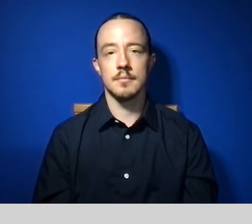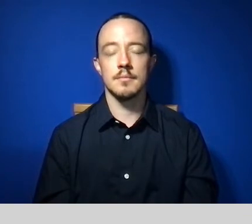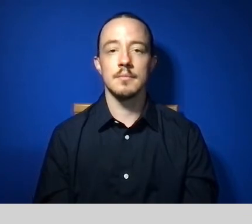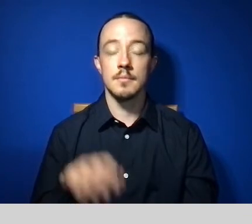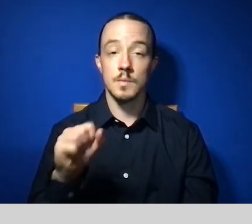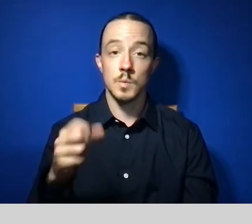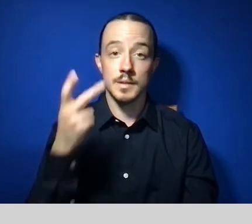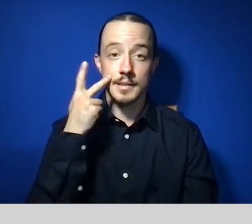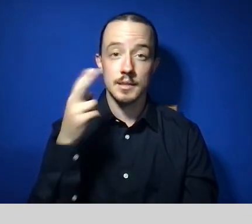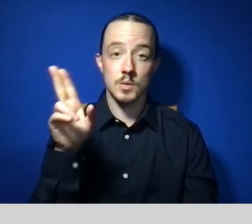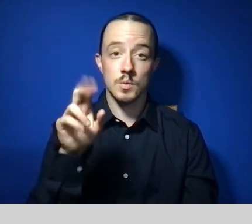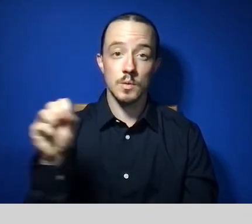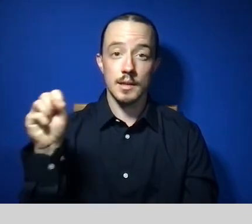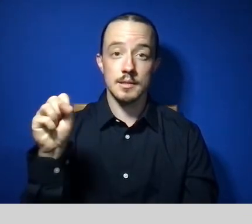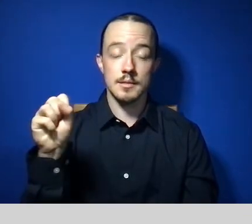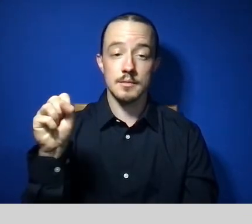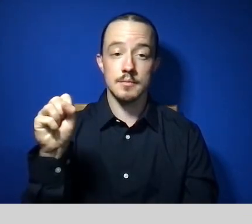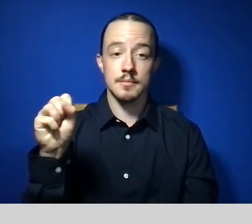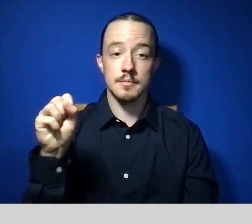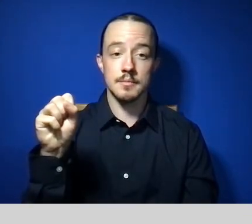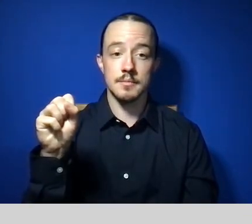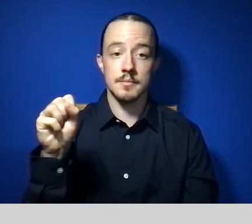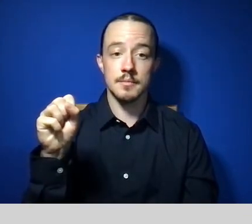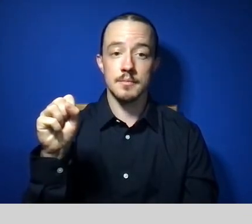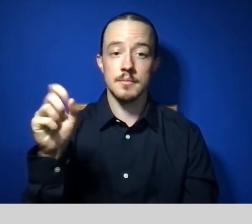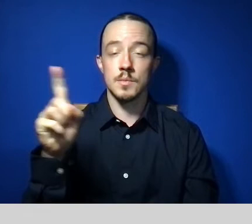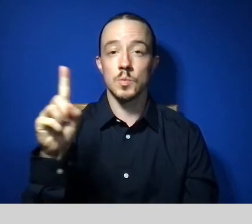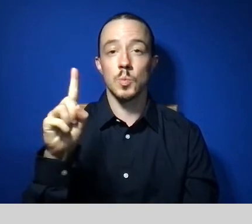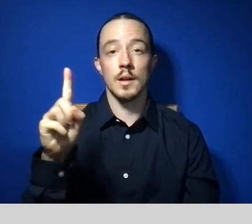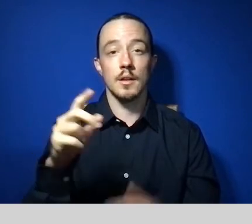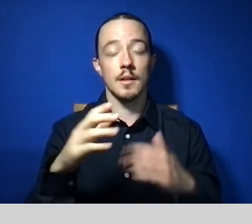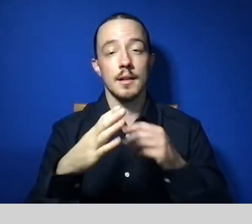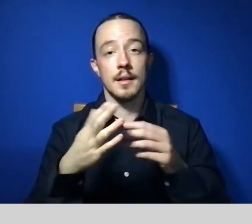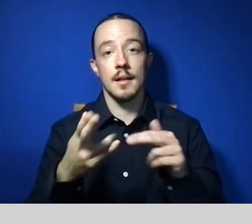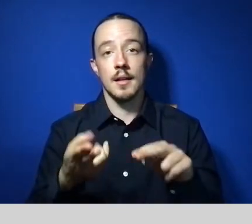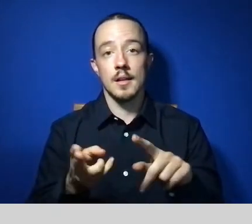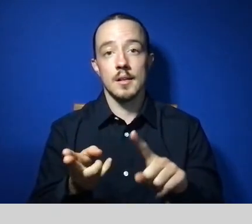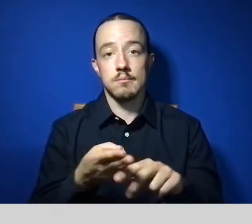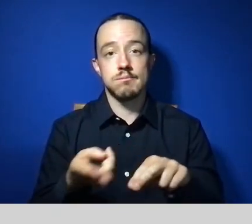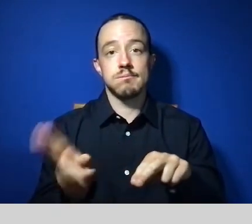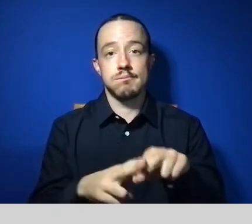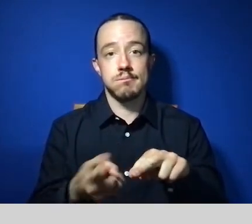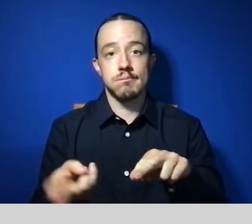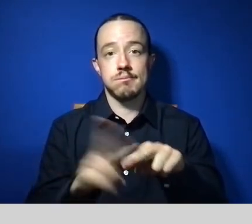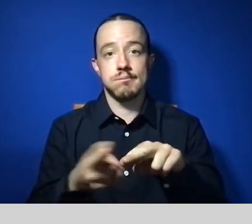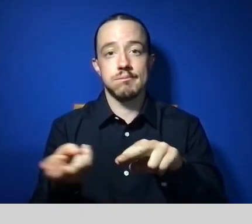So the US is one of the countries where a case builds up and this,